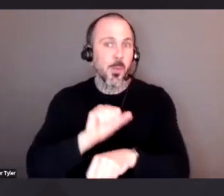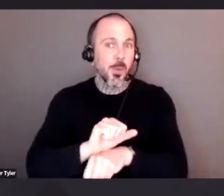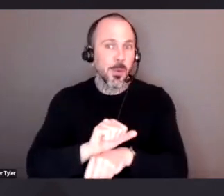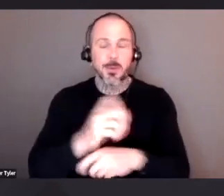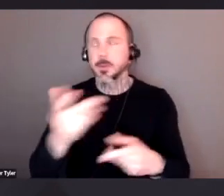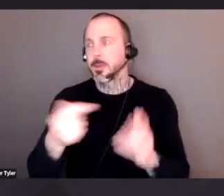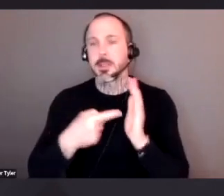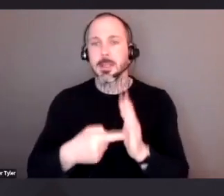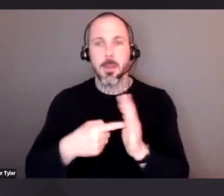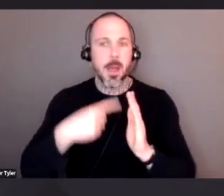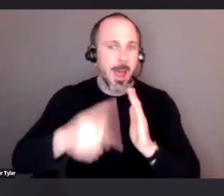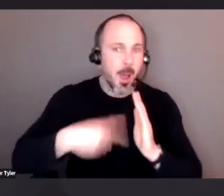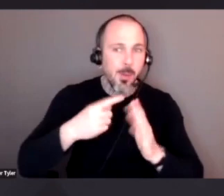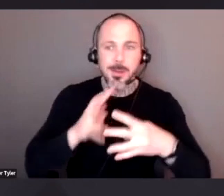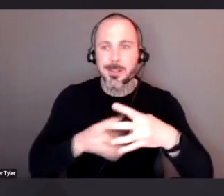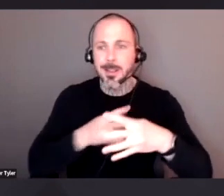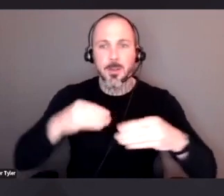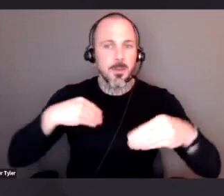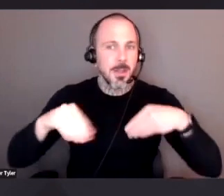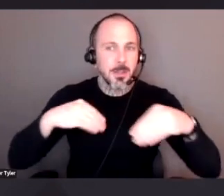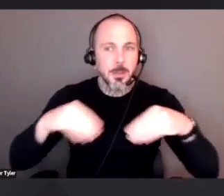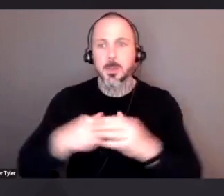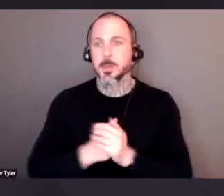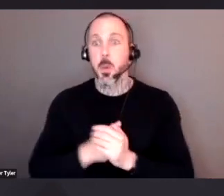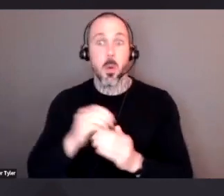Flexible work arrangements improve accessibility